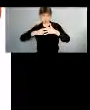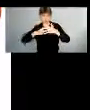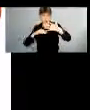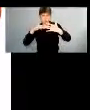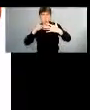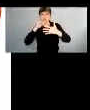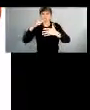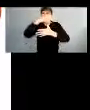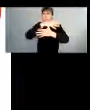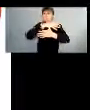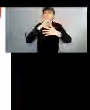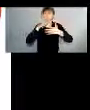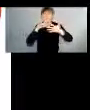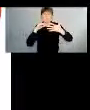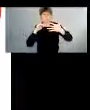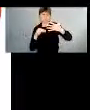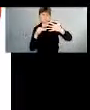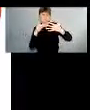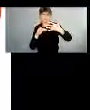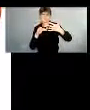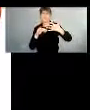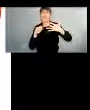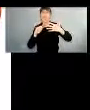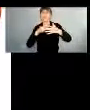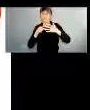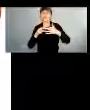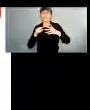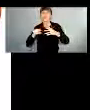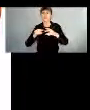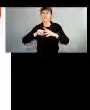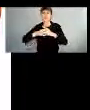run ideally, and then build your budget off that.